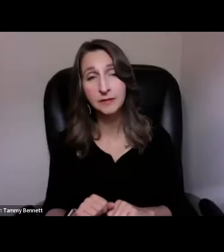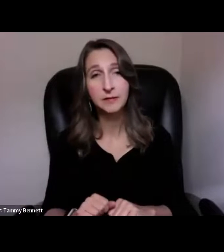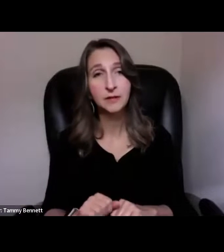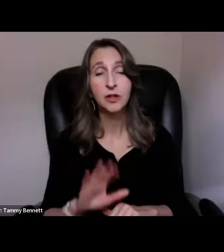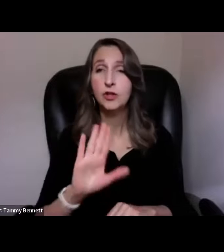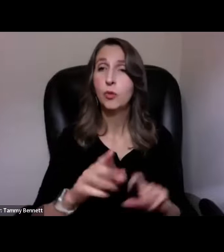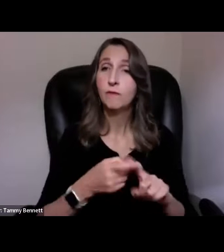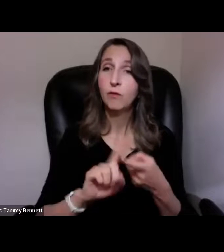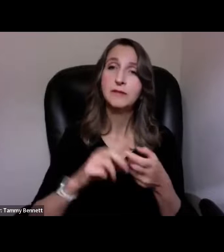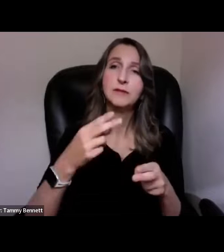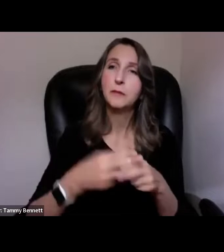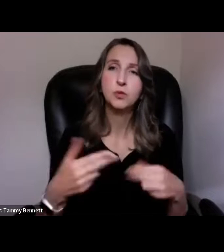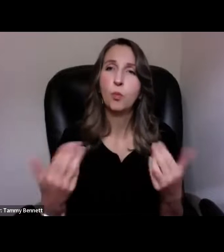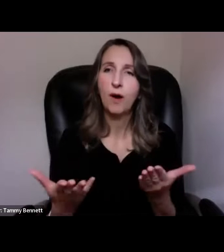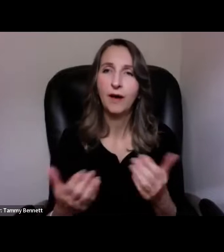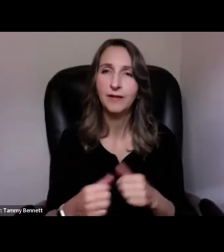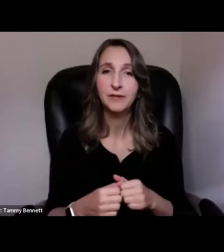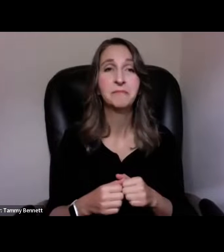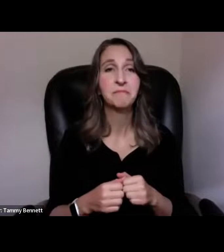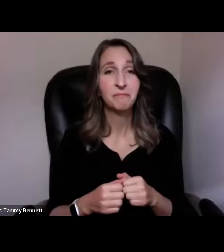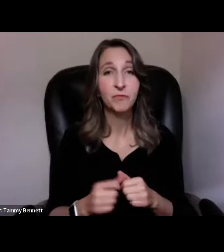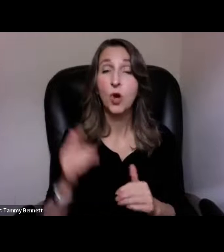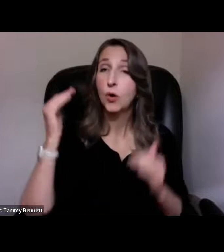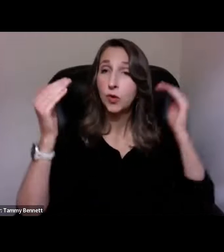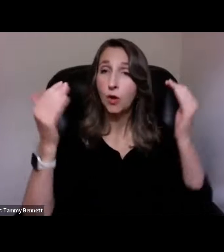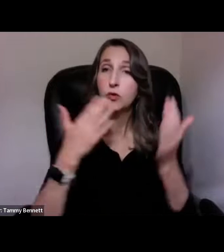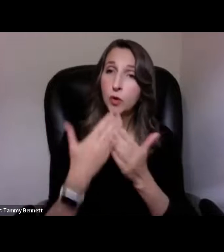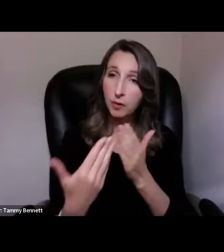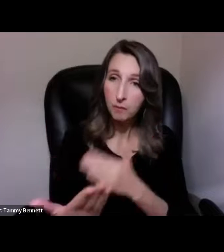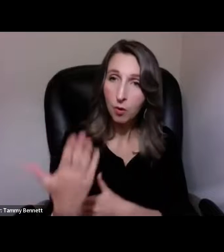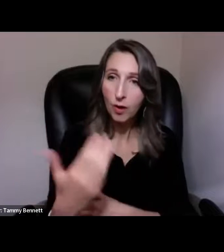So. And then an adult. Oh, "good morning." "Have a good day." Yeah, for an adult.